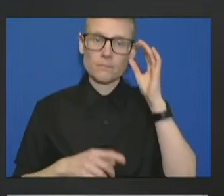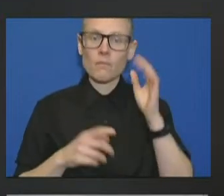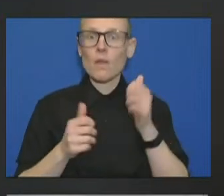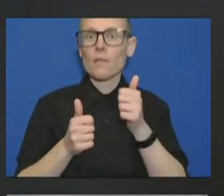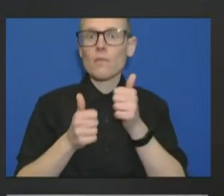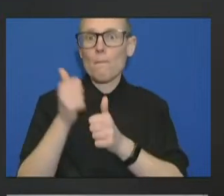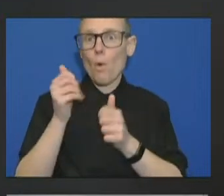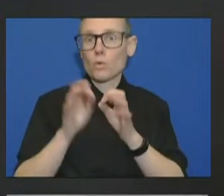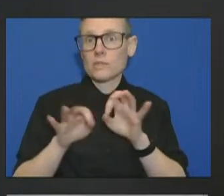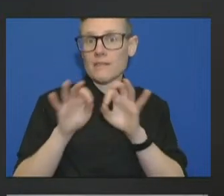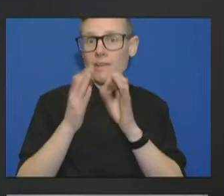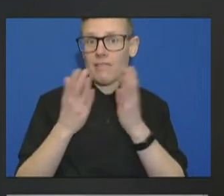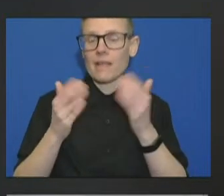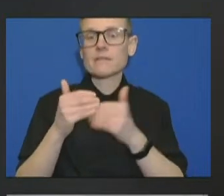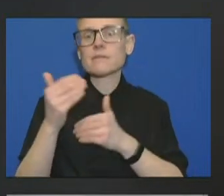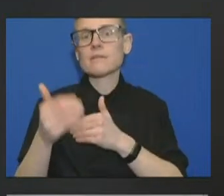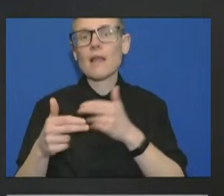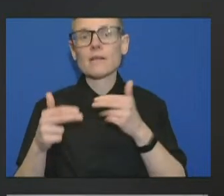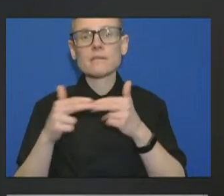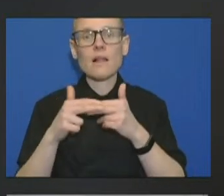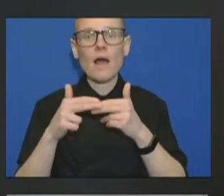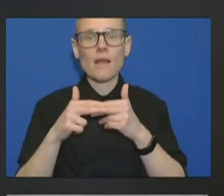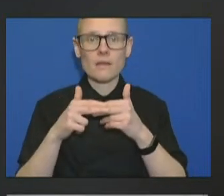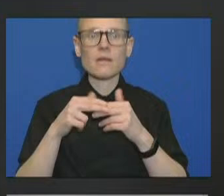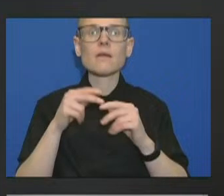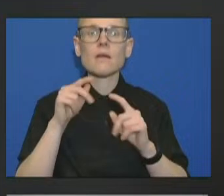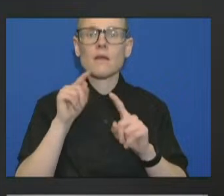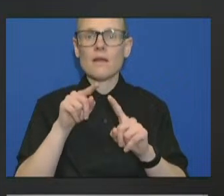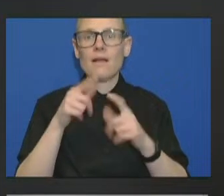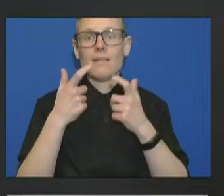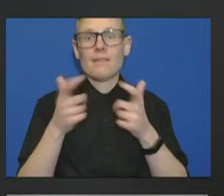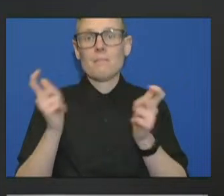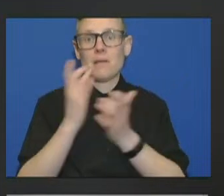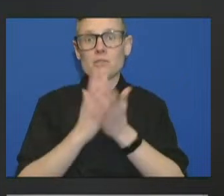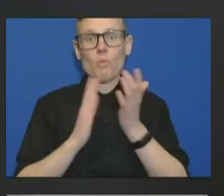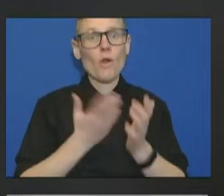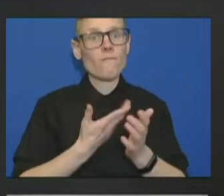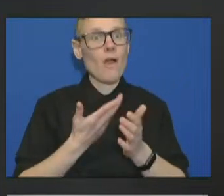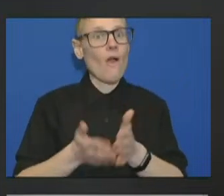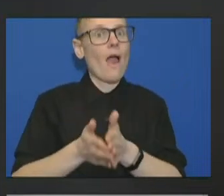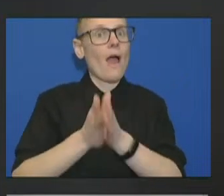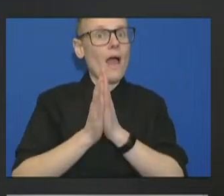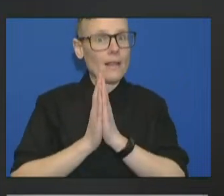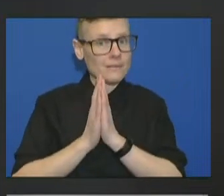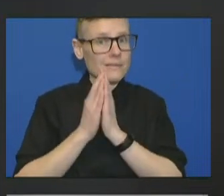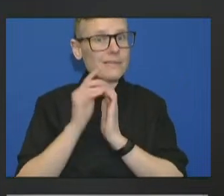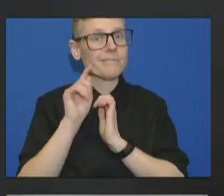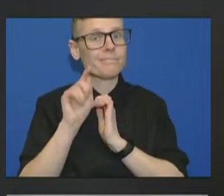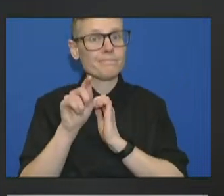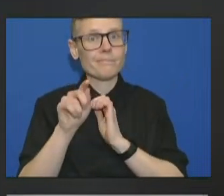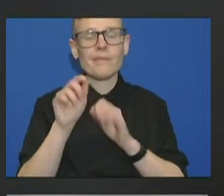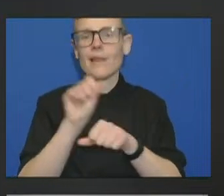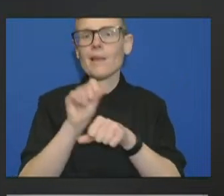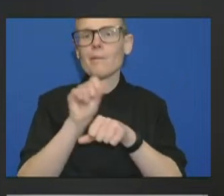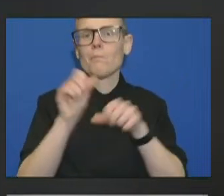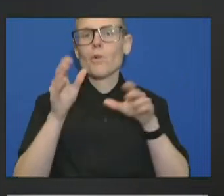significant and important stuff. The most significant stuff. Next